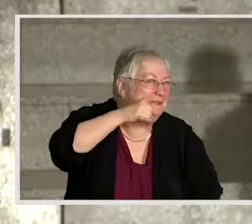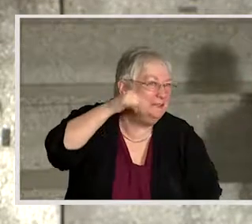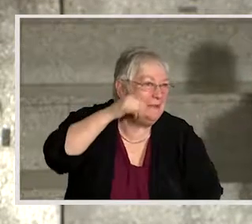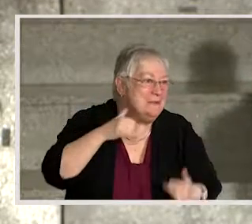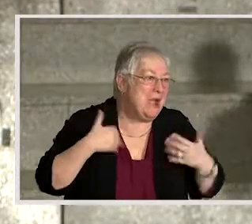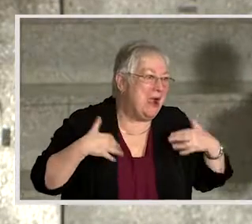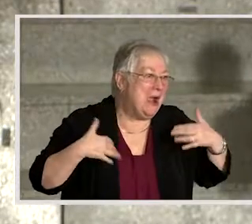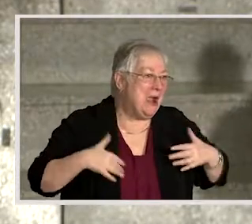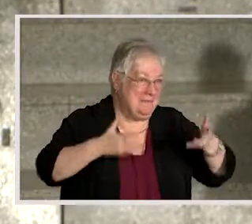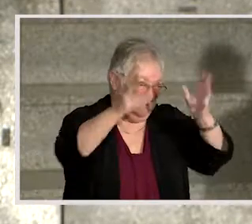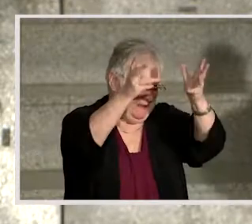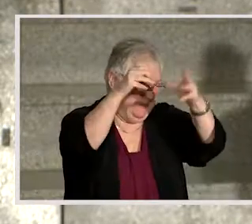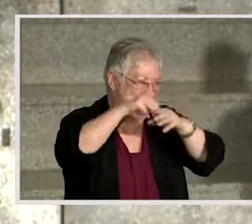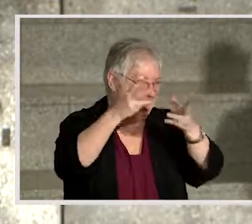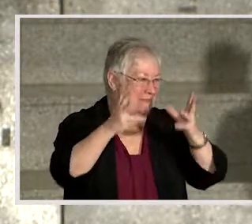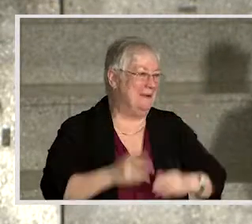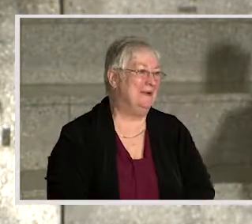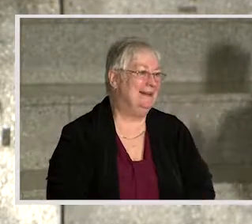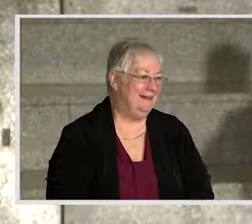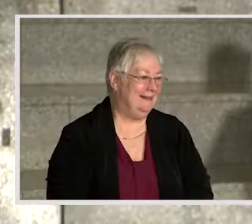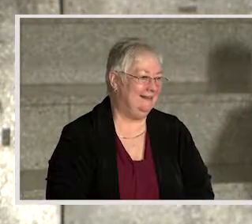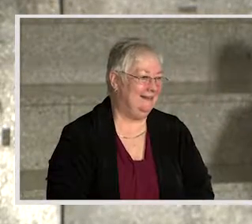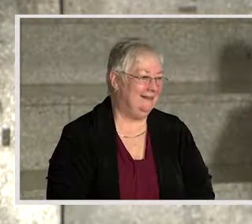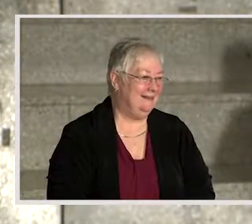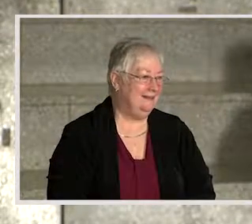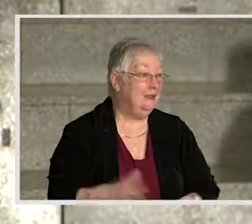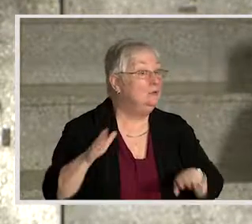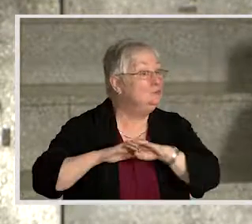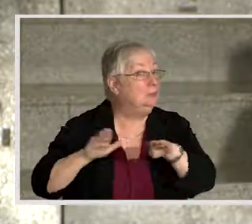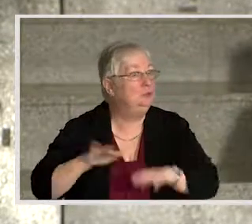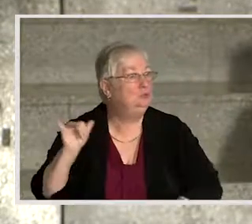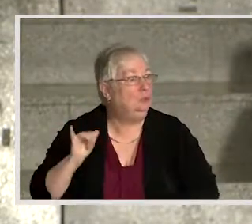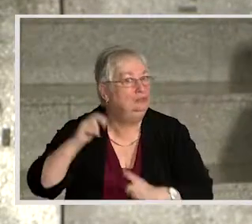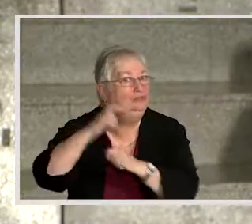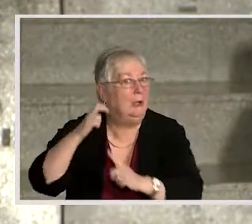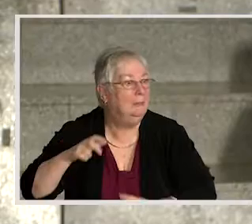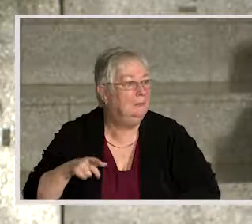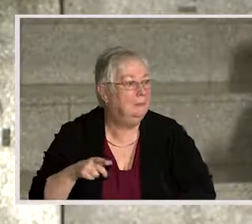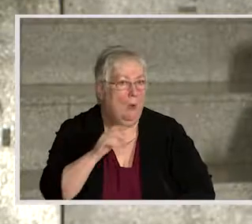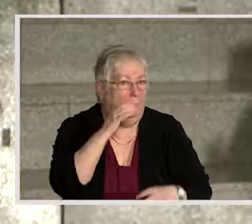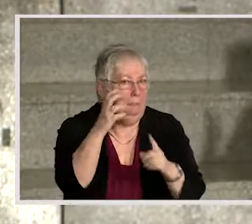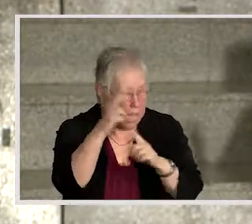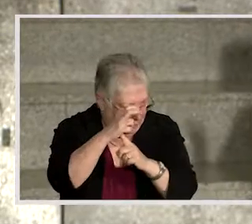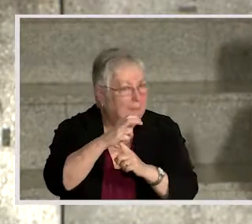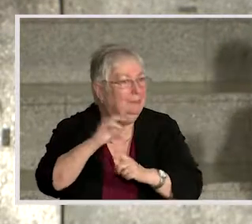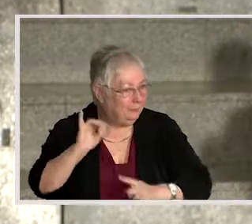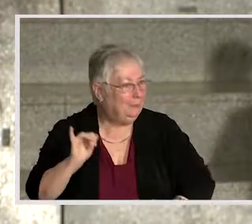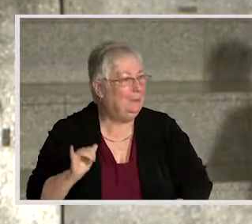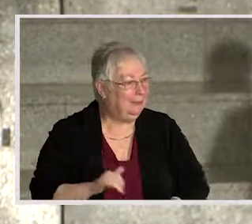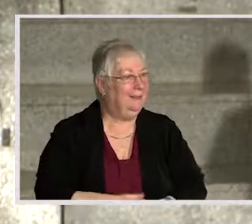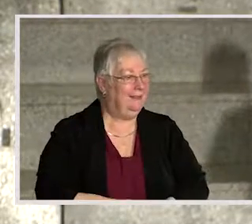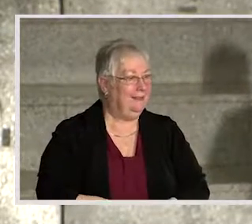I THINK THE SWIMMERS WON ANOTHER BIG CHAMPIONSHIP AND ALSO THEY HAVE TRACK STARS HERE.